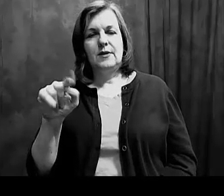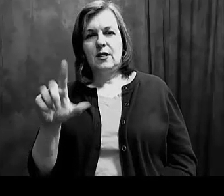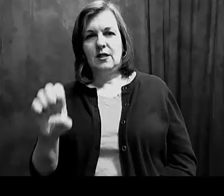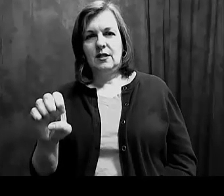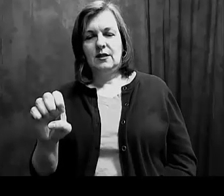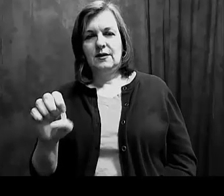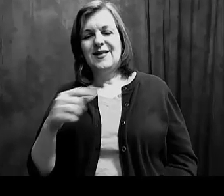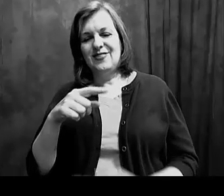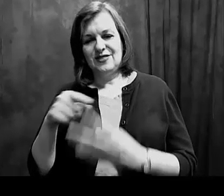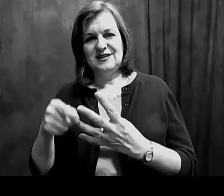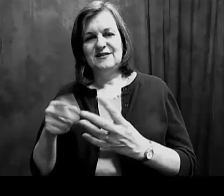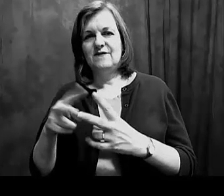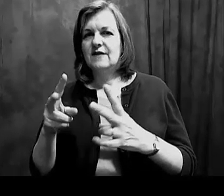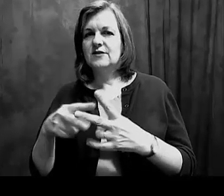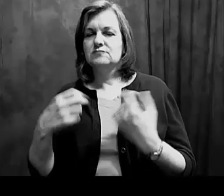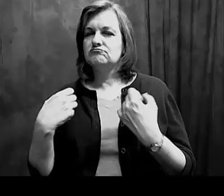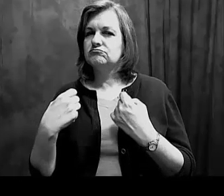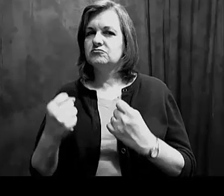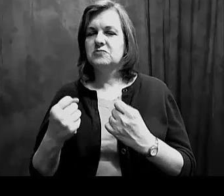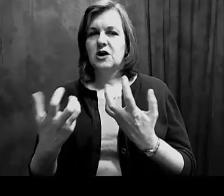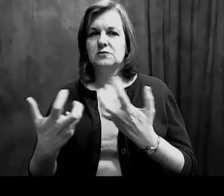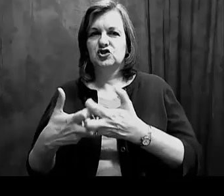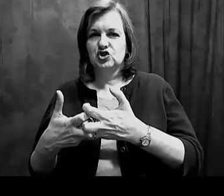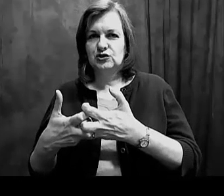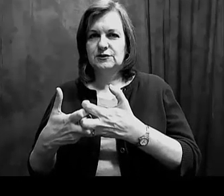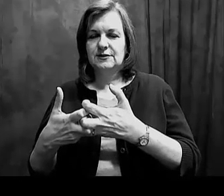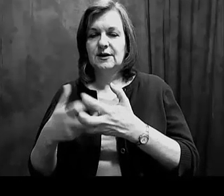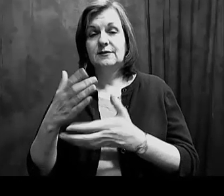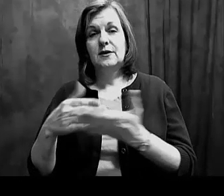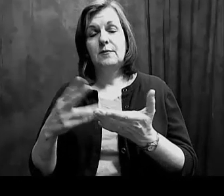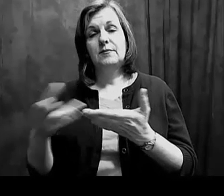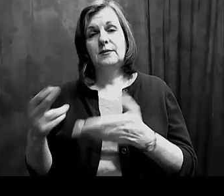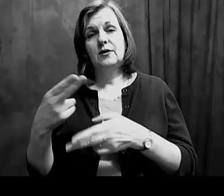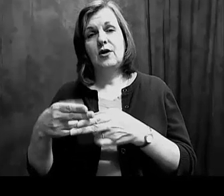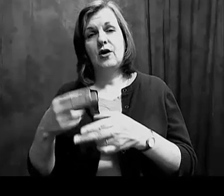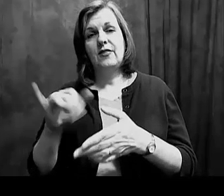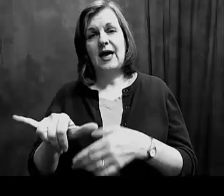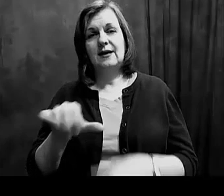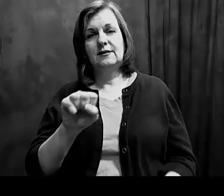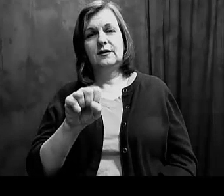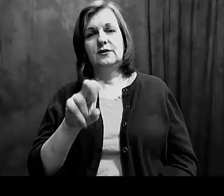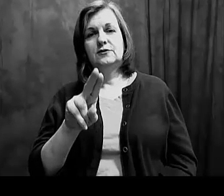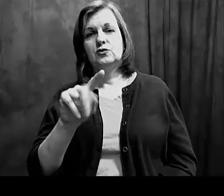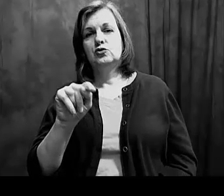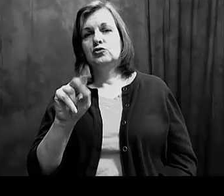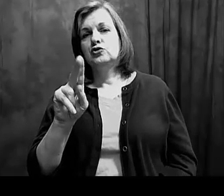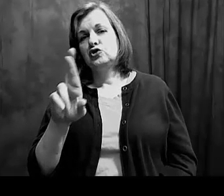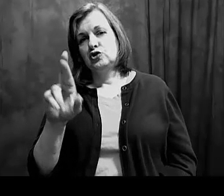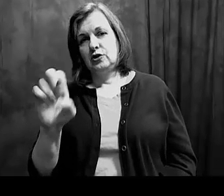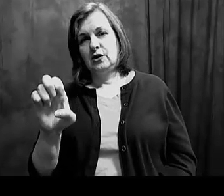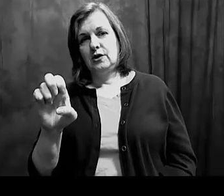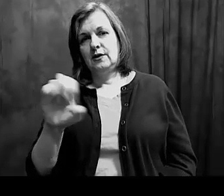these are very very strong joints some people call these suture joints